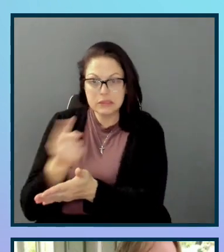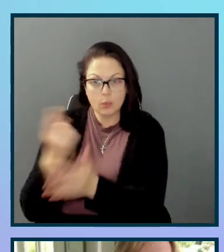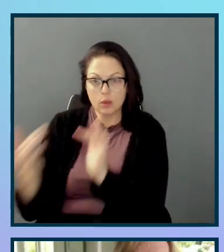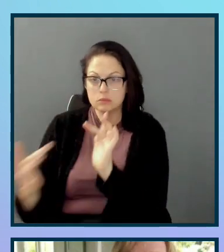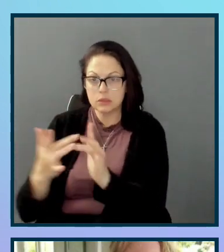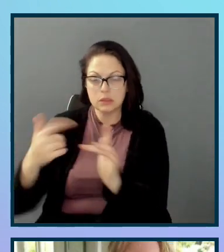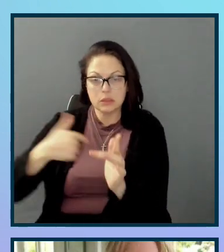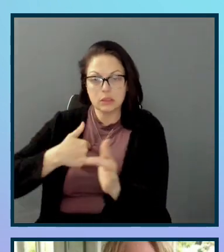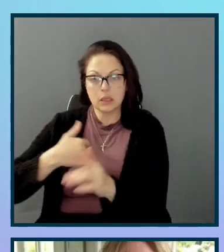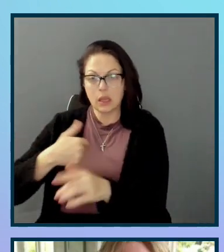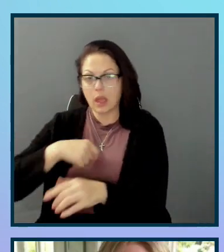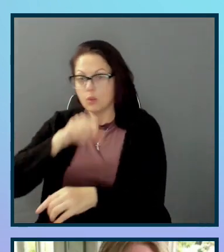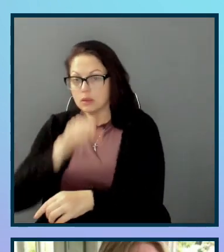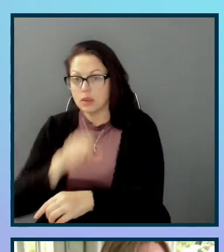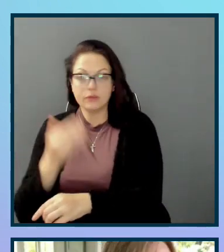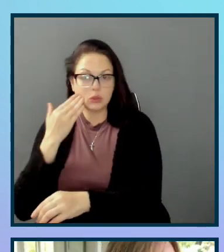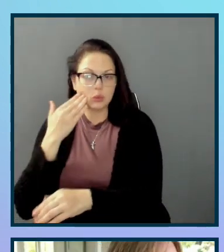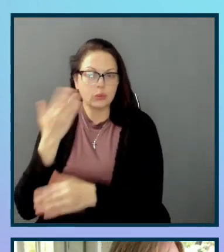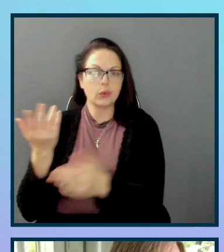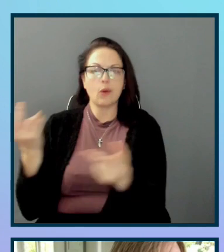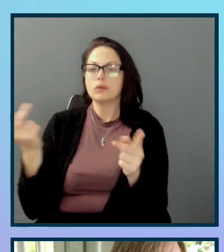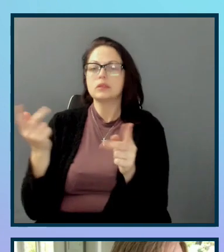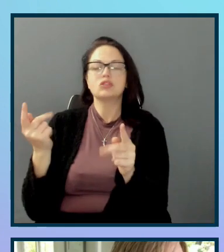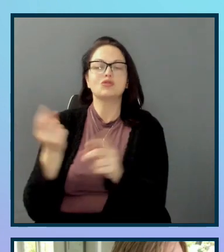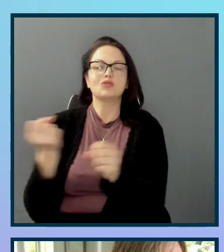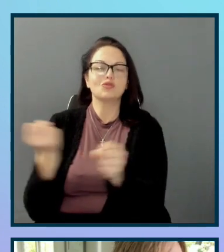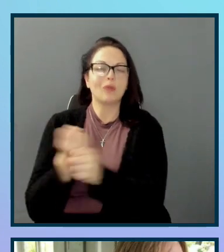because I would love to know the strategy of what's going on here as I'm not really sure.